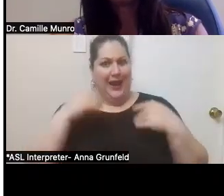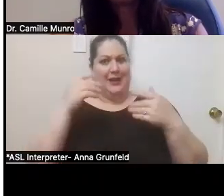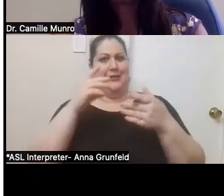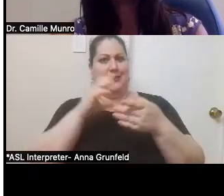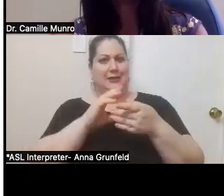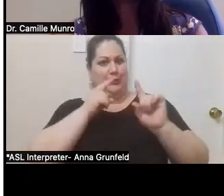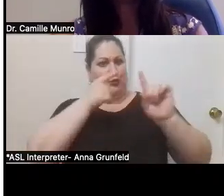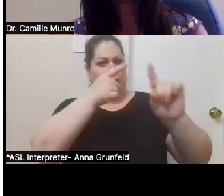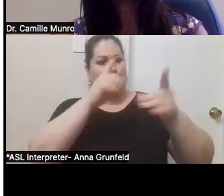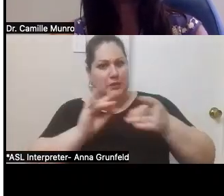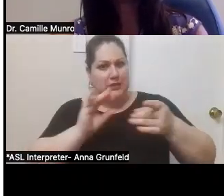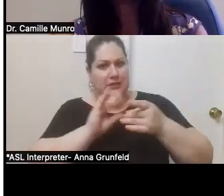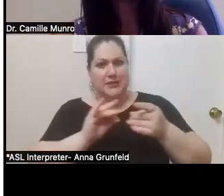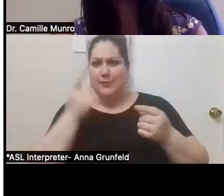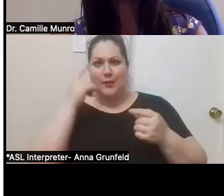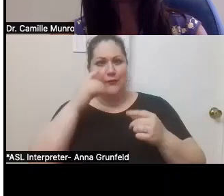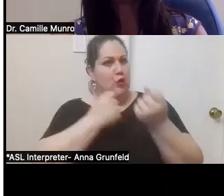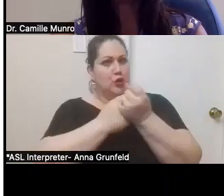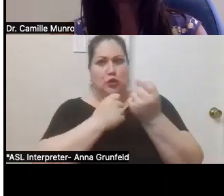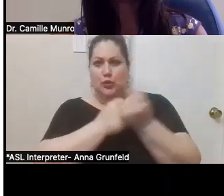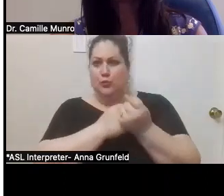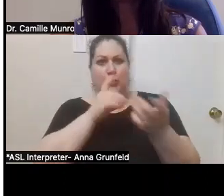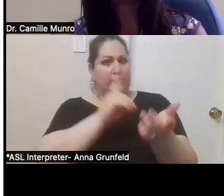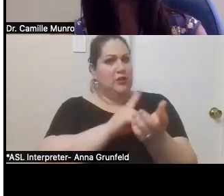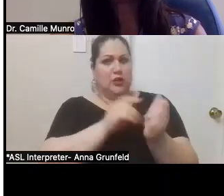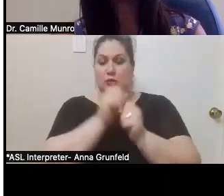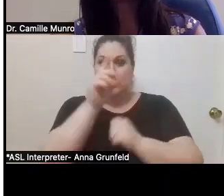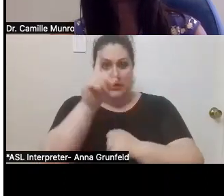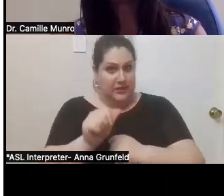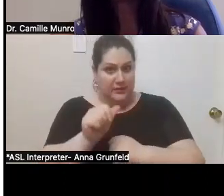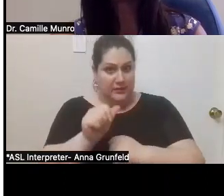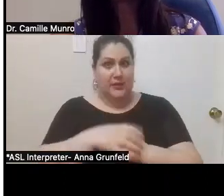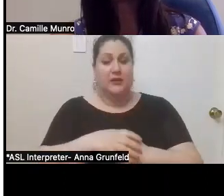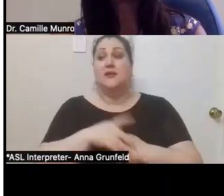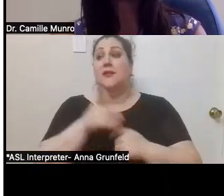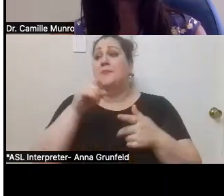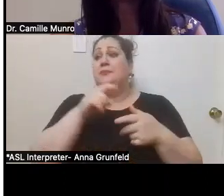And accommodations in the workplace can include flexible work arrangements or scheduling,